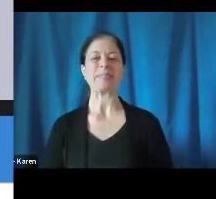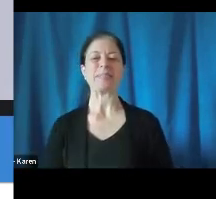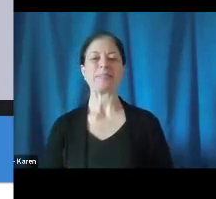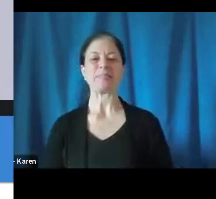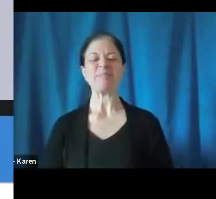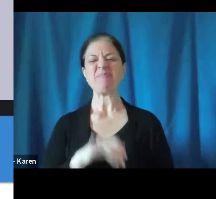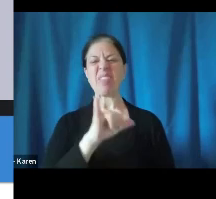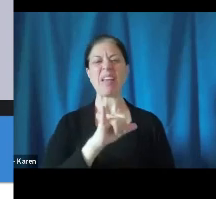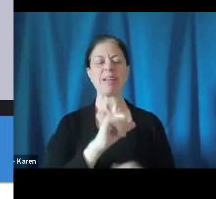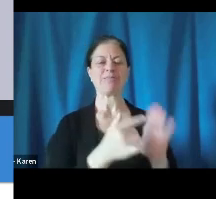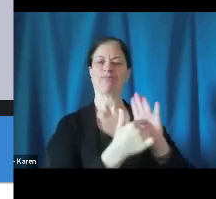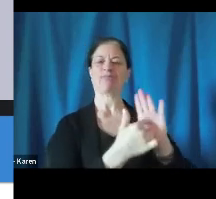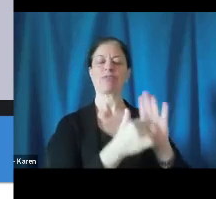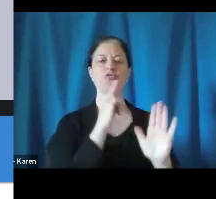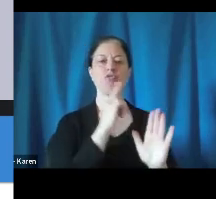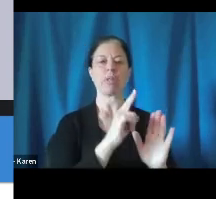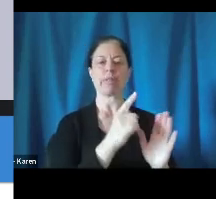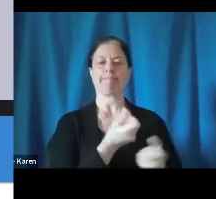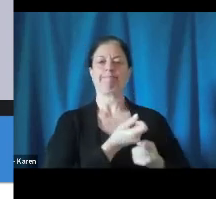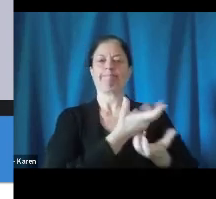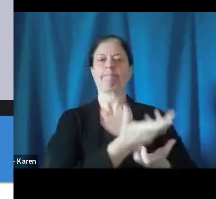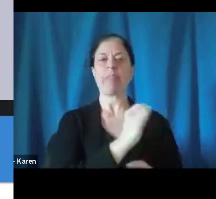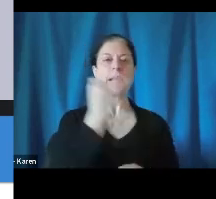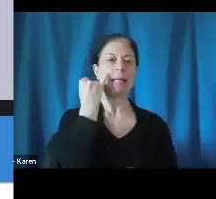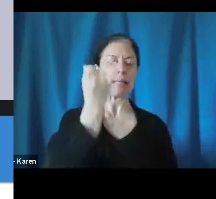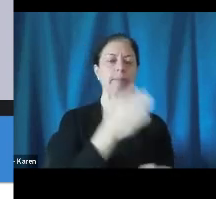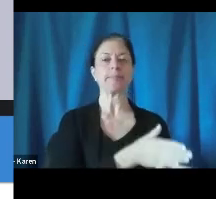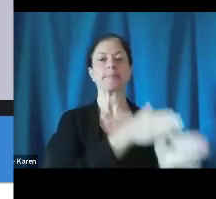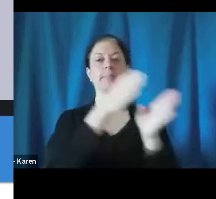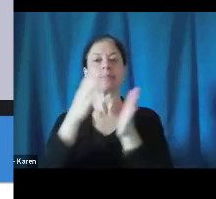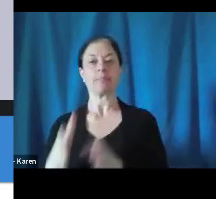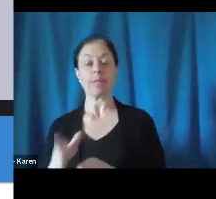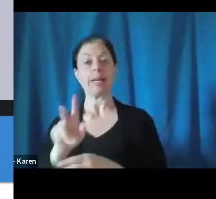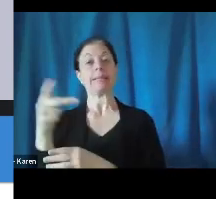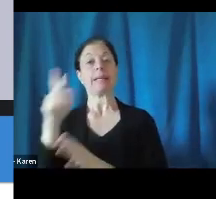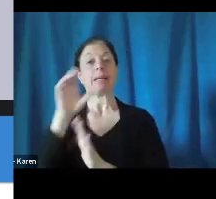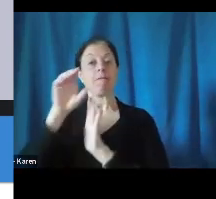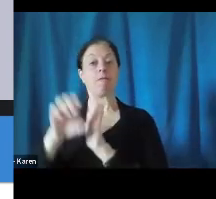represent an entire community or a whole concept, right? So this installation